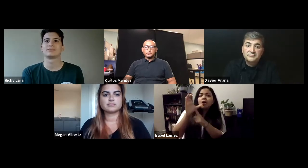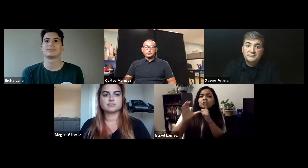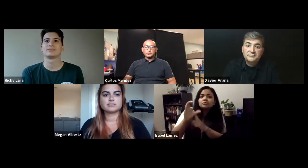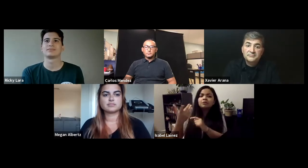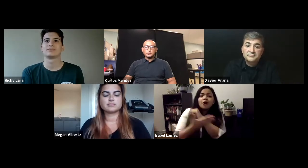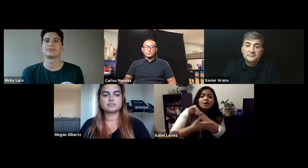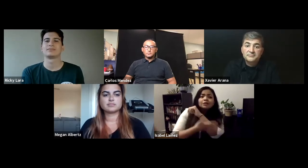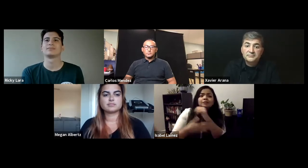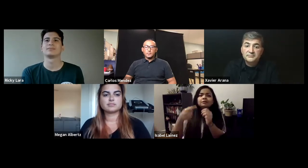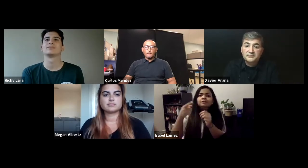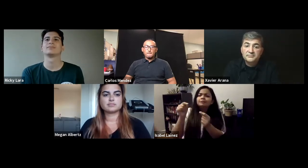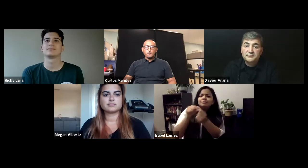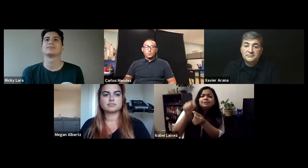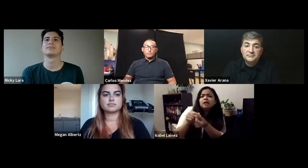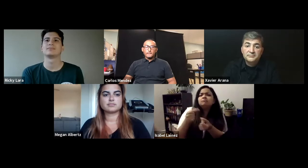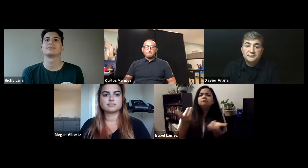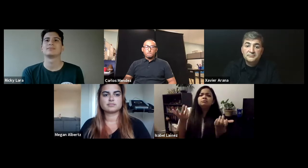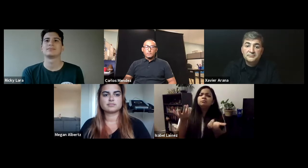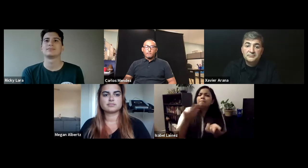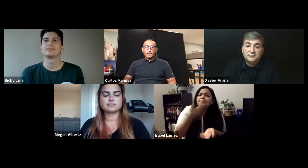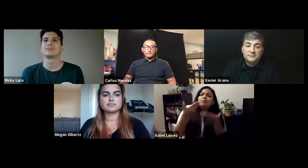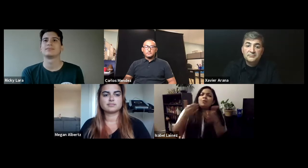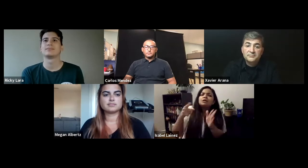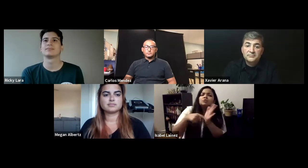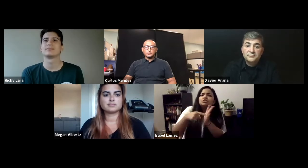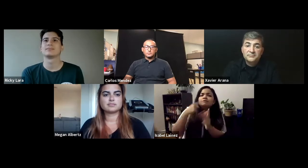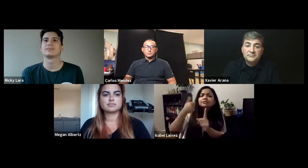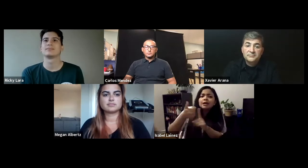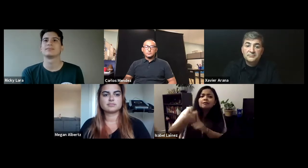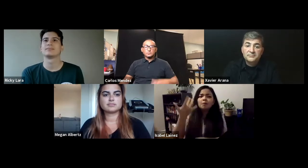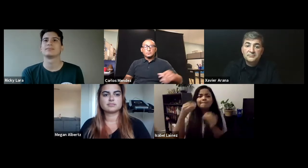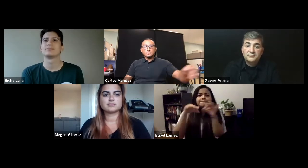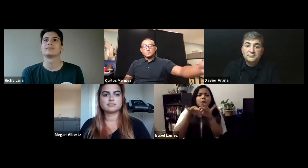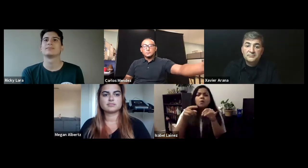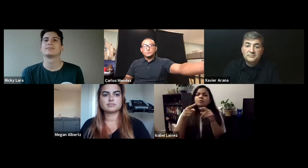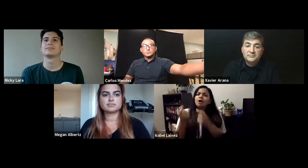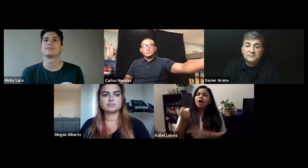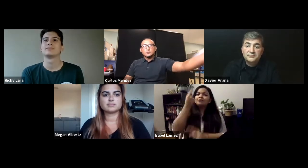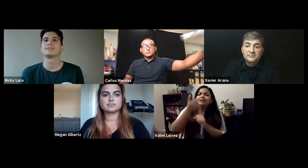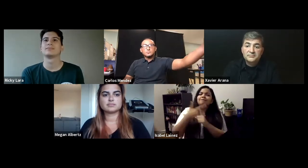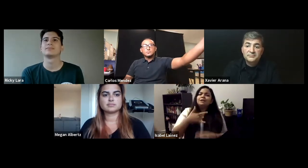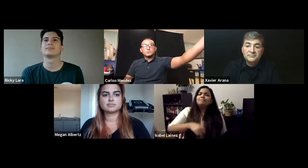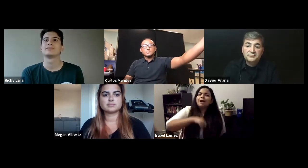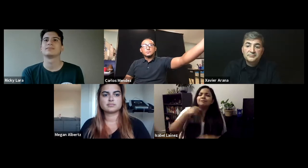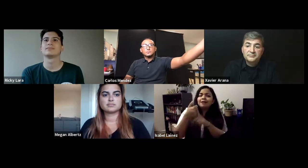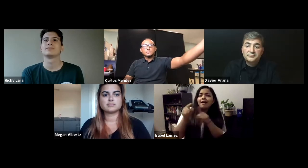Make sure you hold yourself accountable. Make sure you know what you're, um... you know, or doing research for yourself